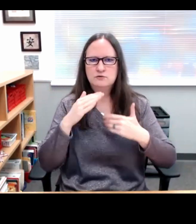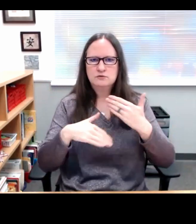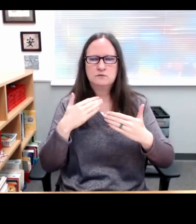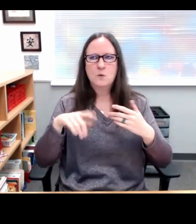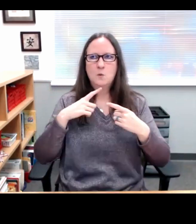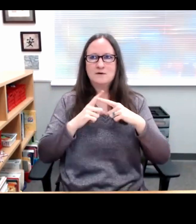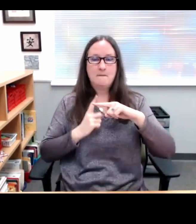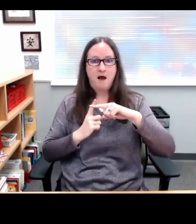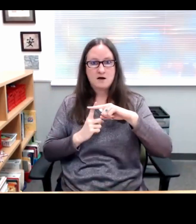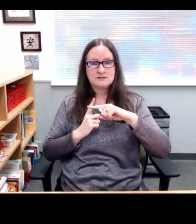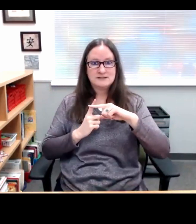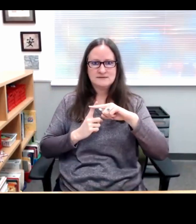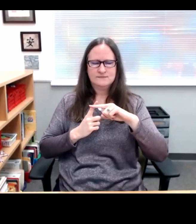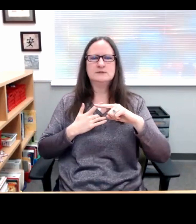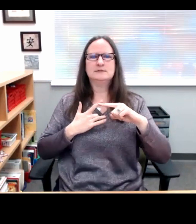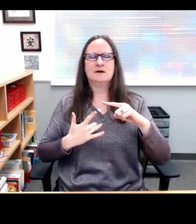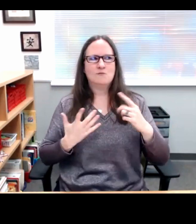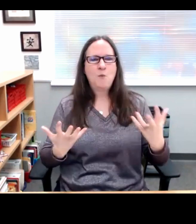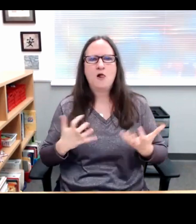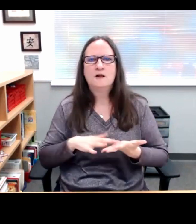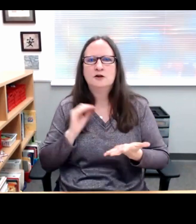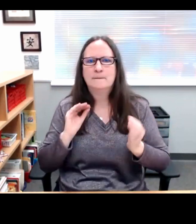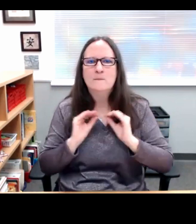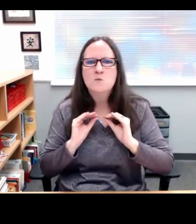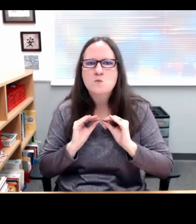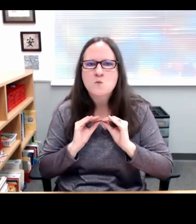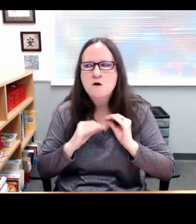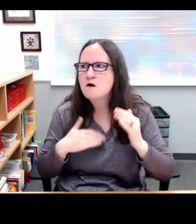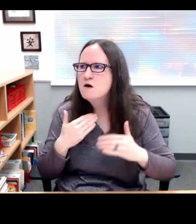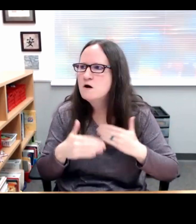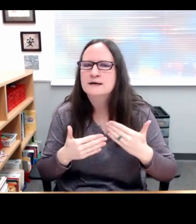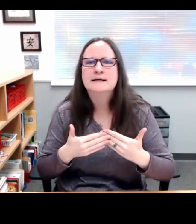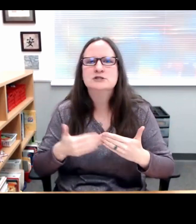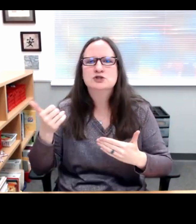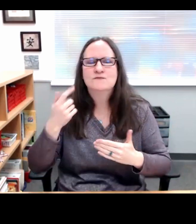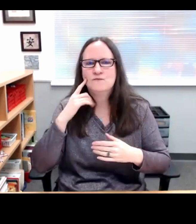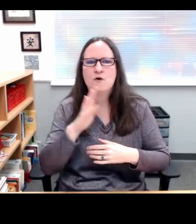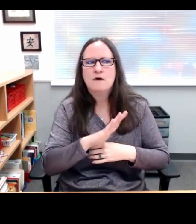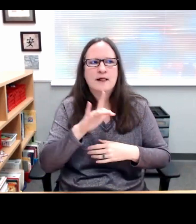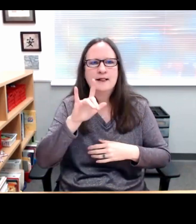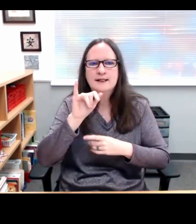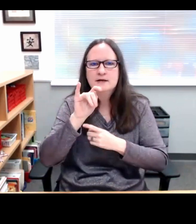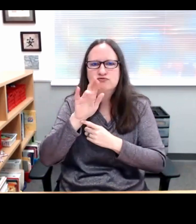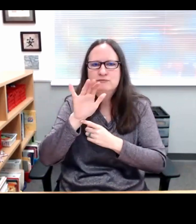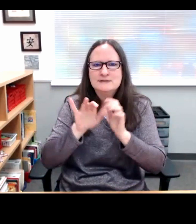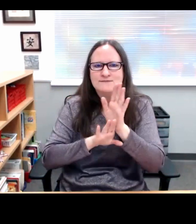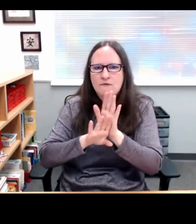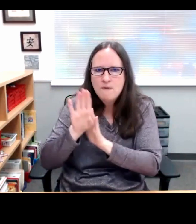what they see, they're going to learn. And if they're in a positive result in what they see